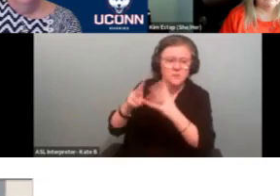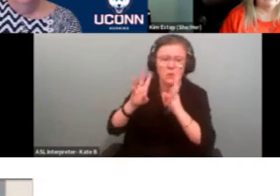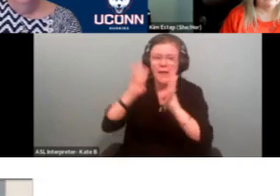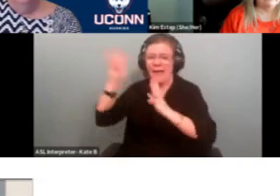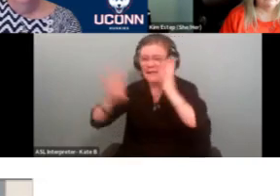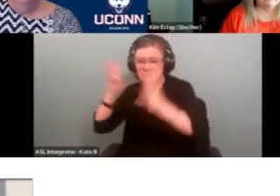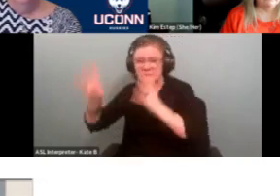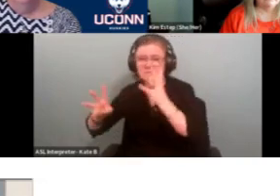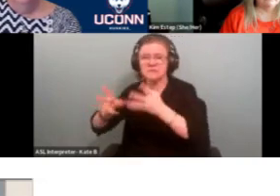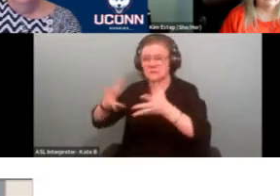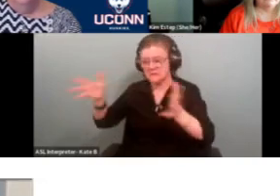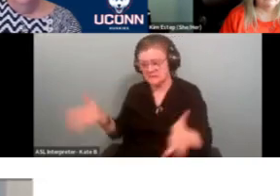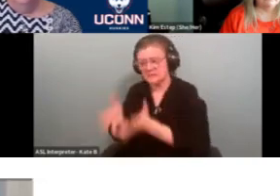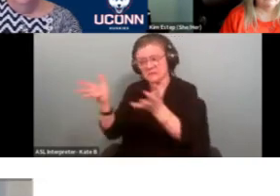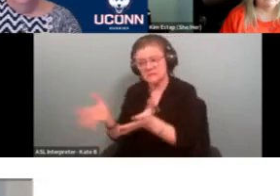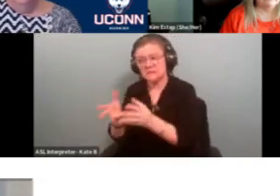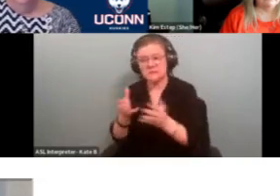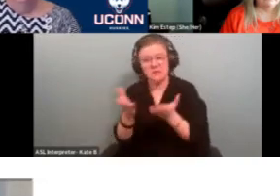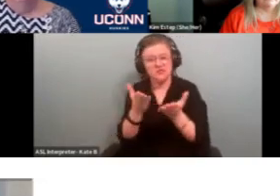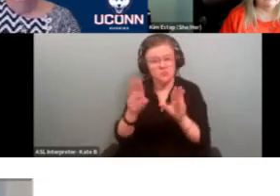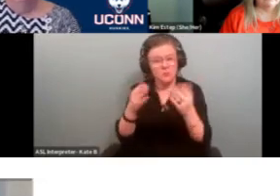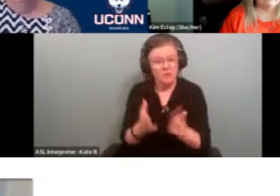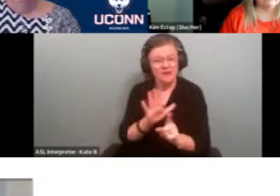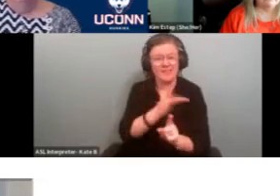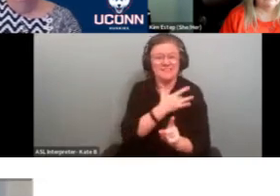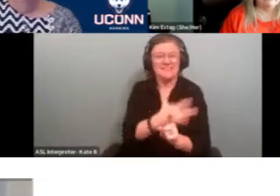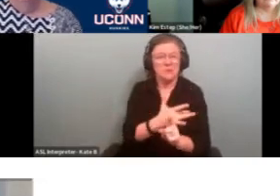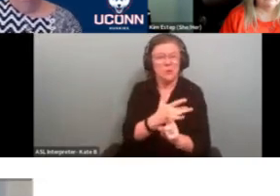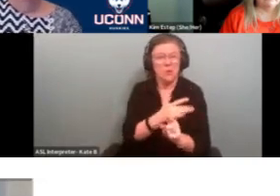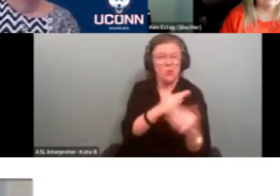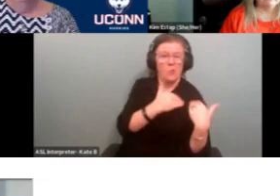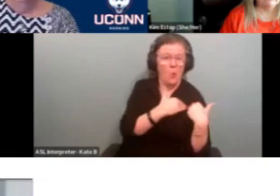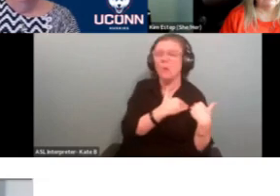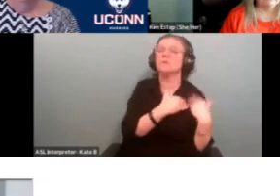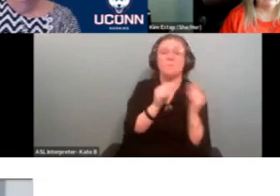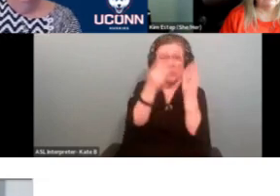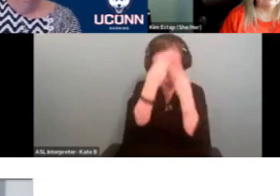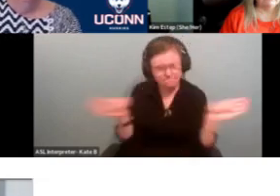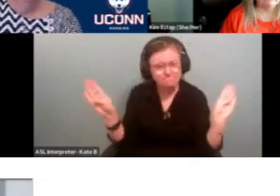pushes service providers beyond their traditional roles. informal supports take on key